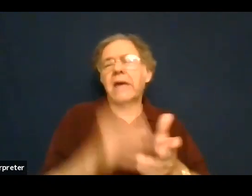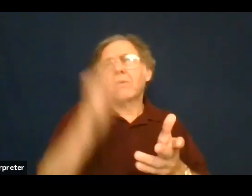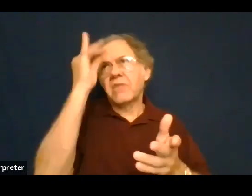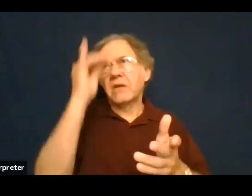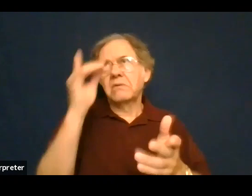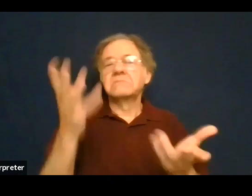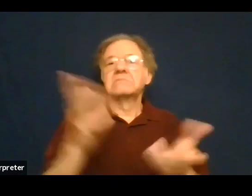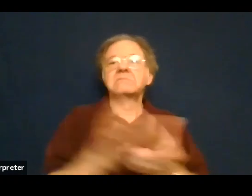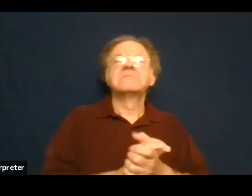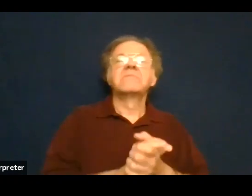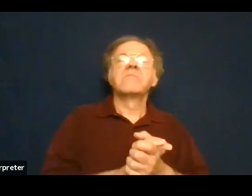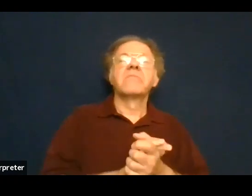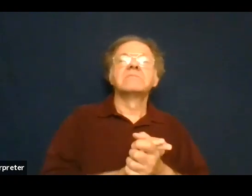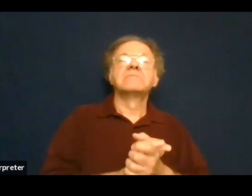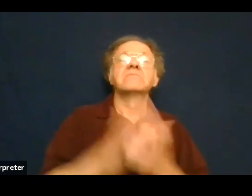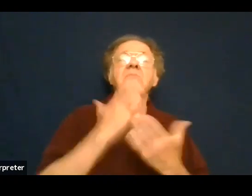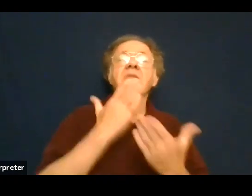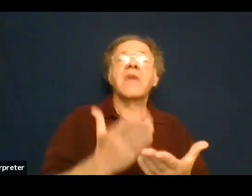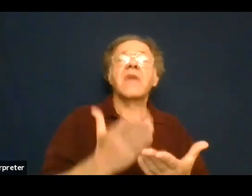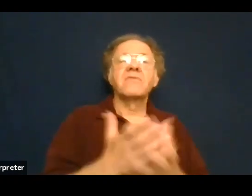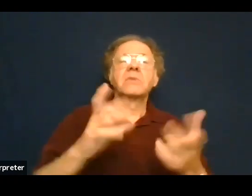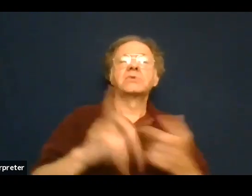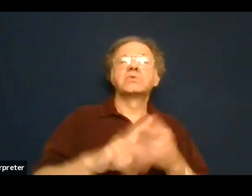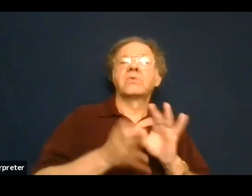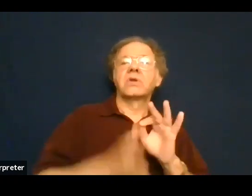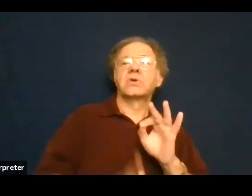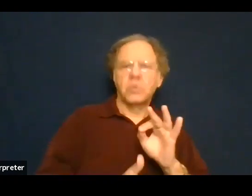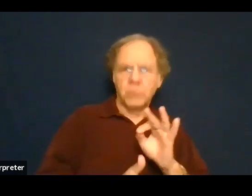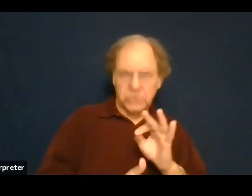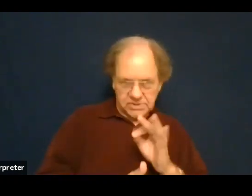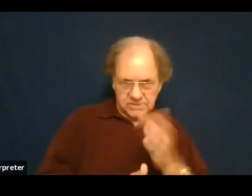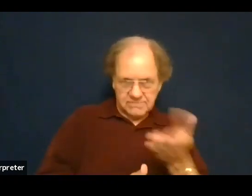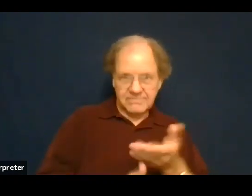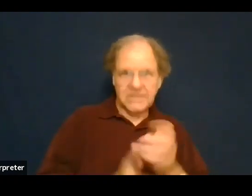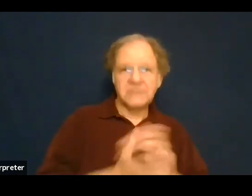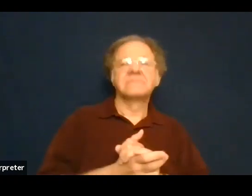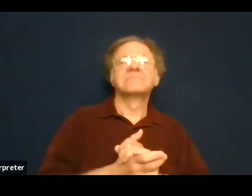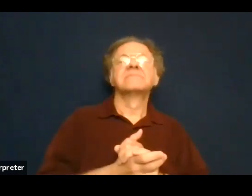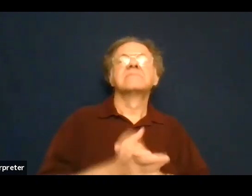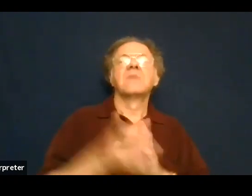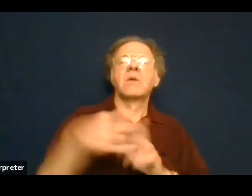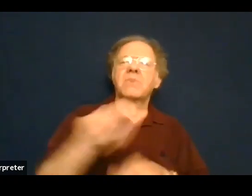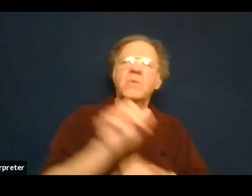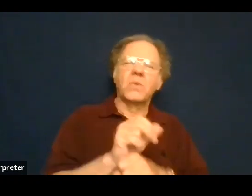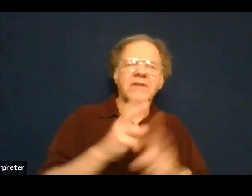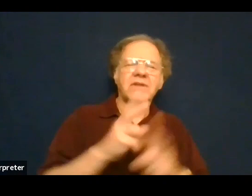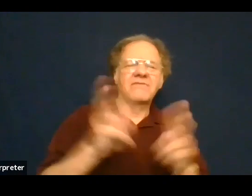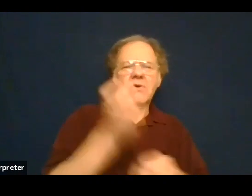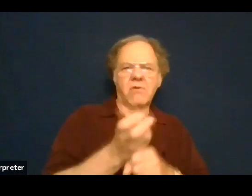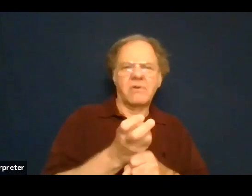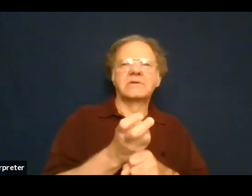Also, thank you very much to the interpreters, who have been working very hard and switching over every 20 minutes.